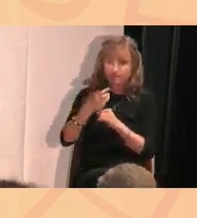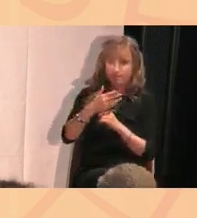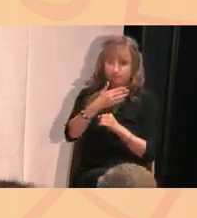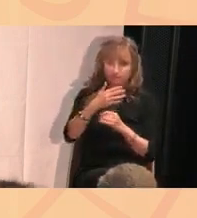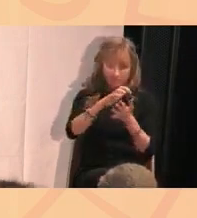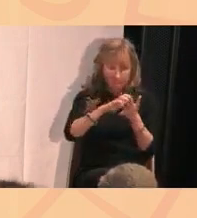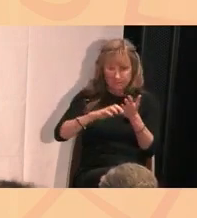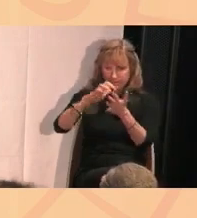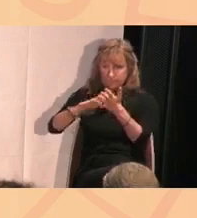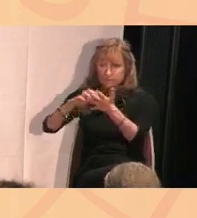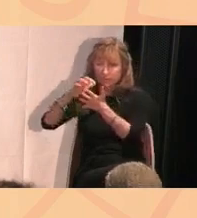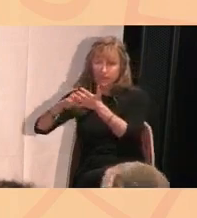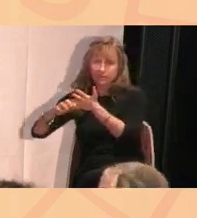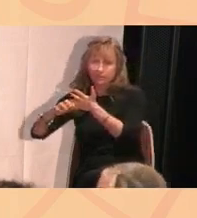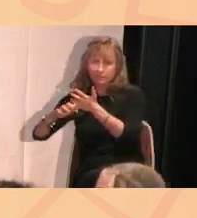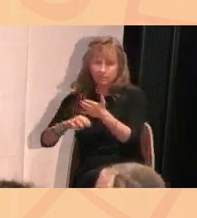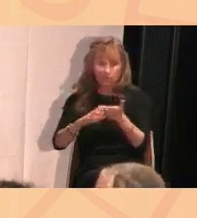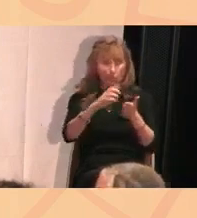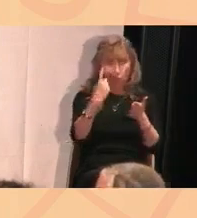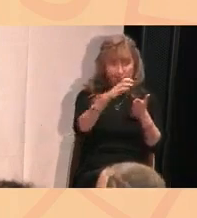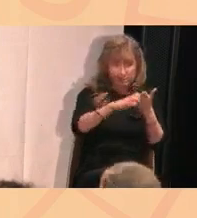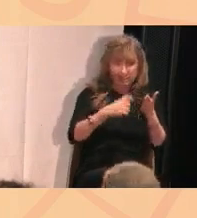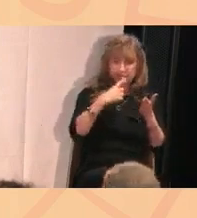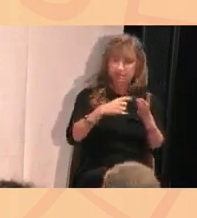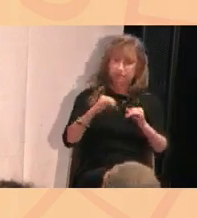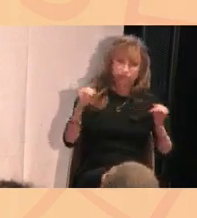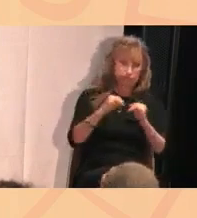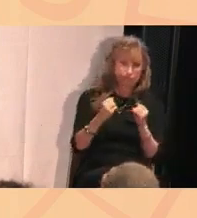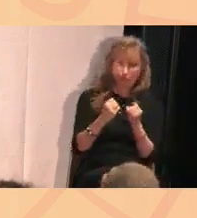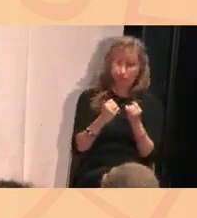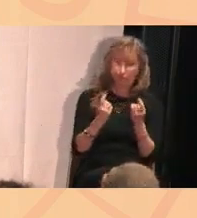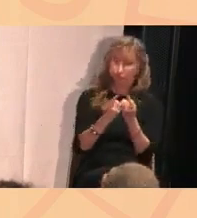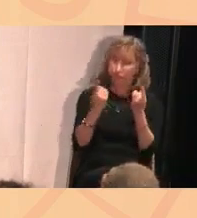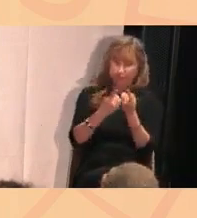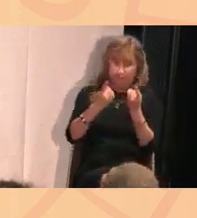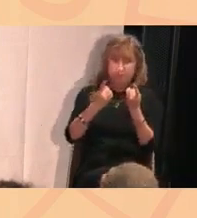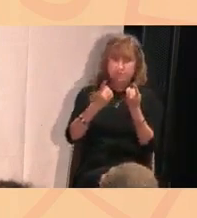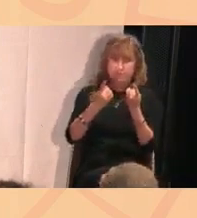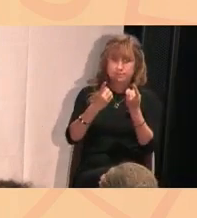Earlier this year for Mona Foma,, you created a series of text pieces around